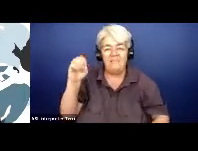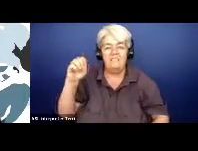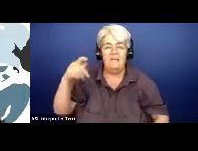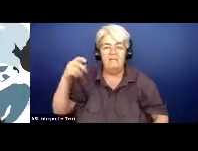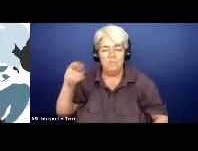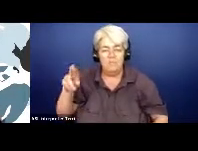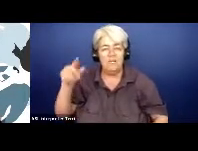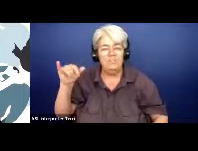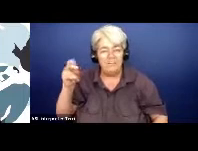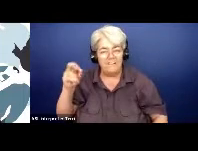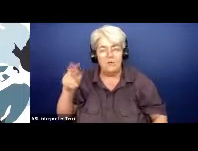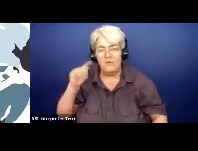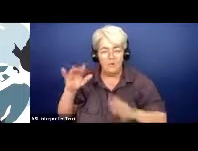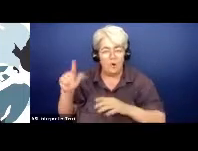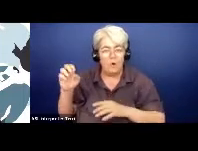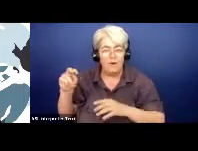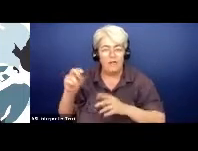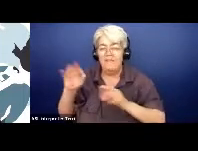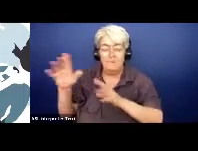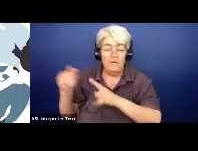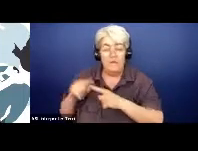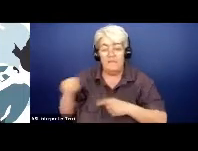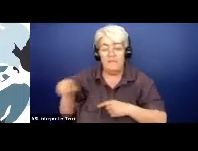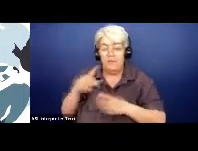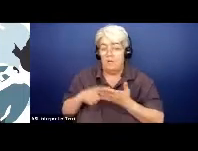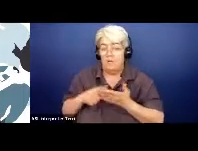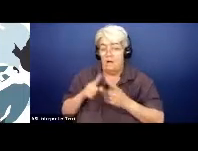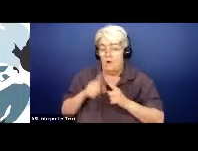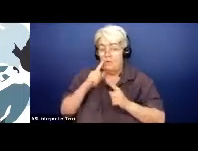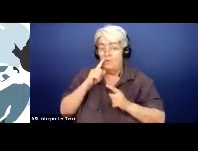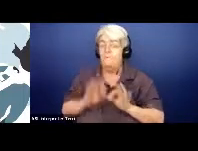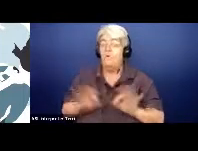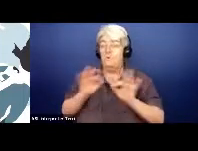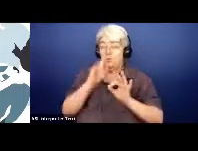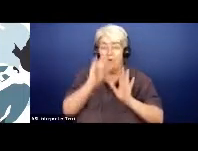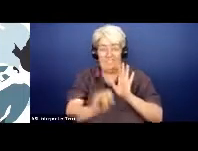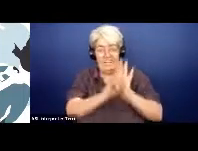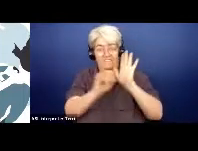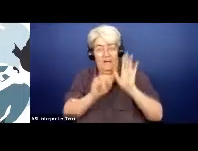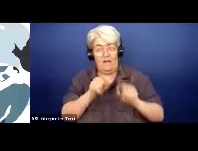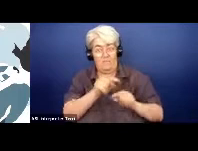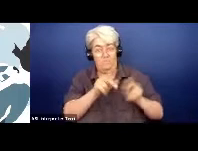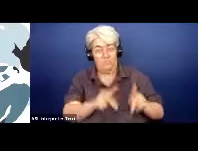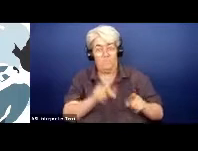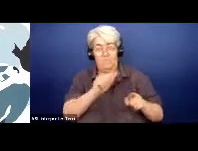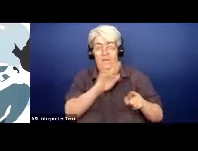everybody have talked about the importance of identification and using that to help have